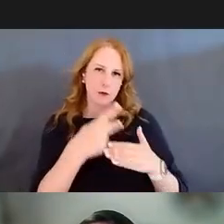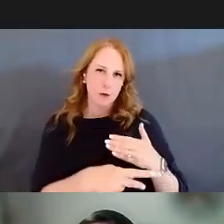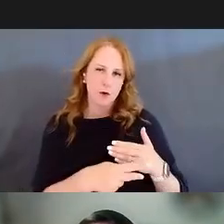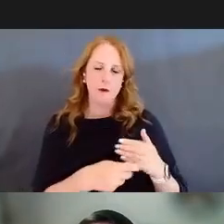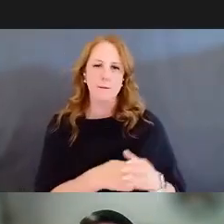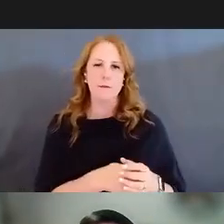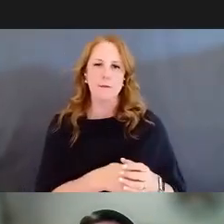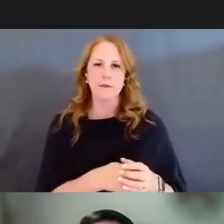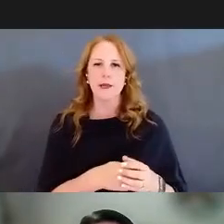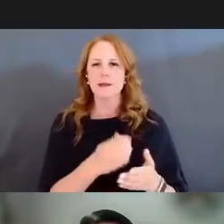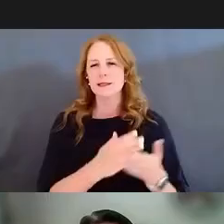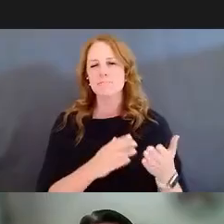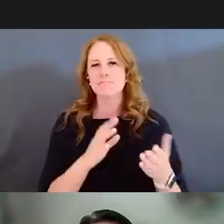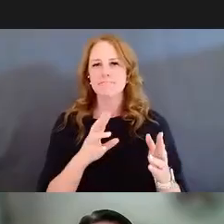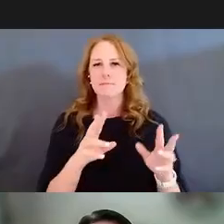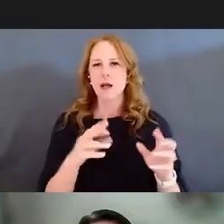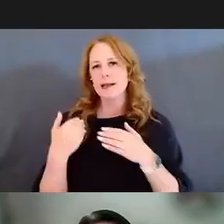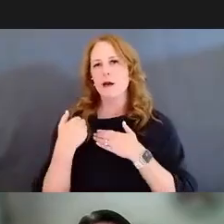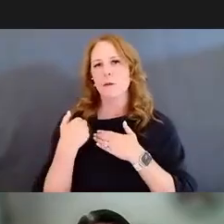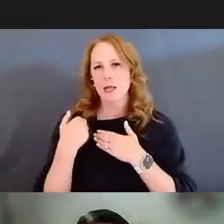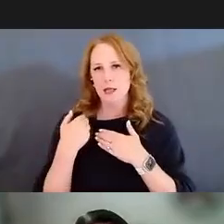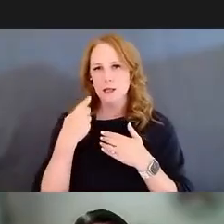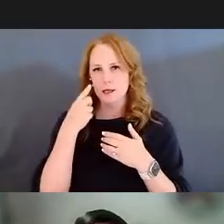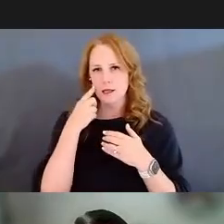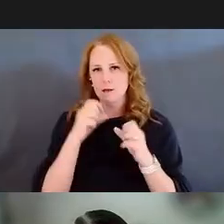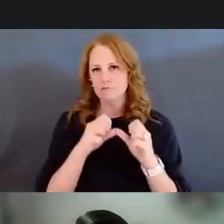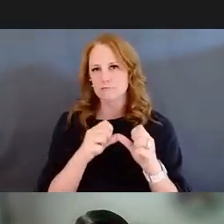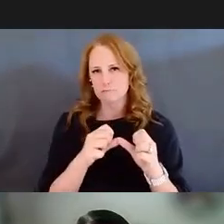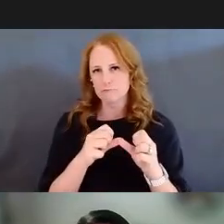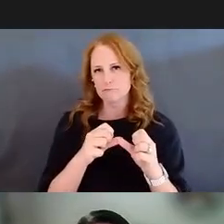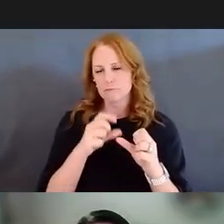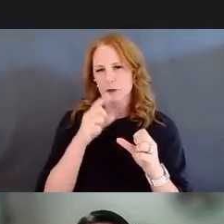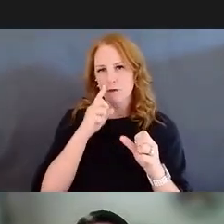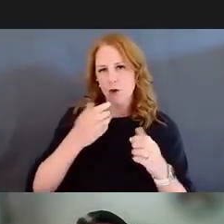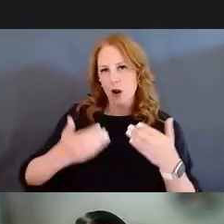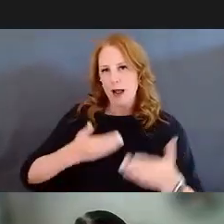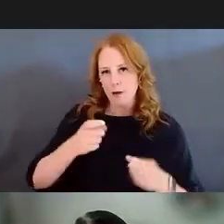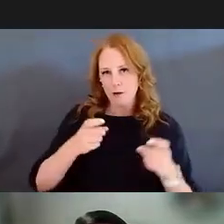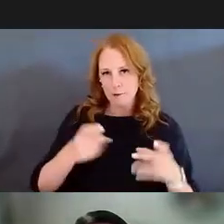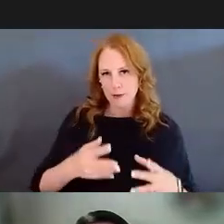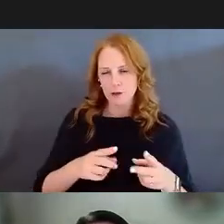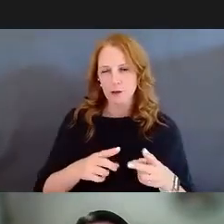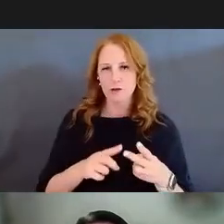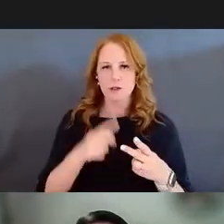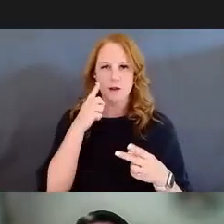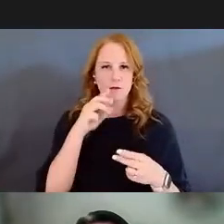level of accountability on an ongoing basis to the hiring managers as well as Microsoft leadership